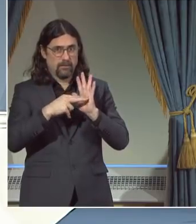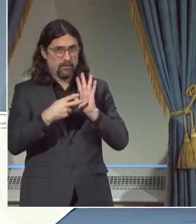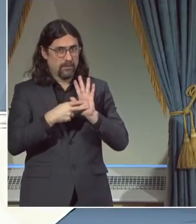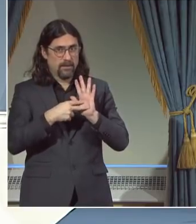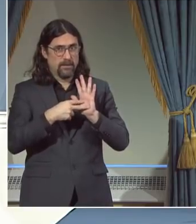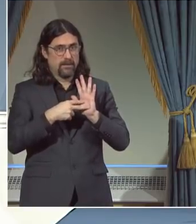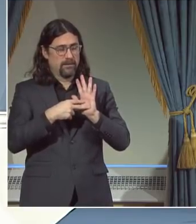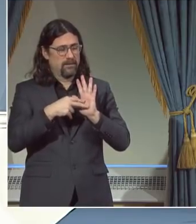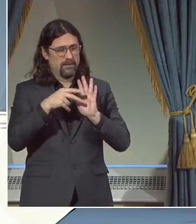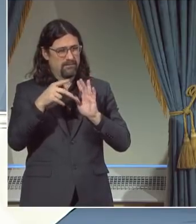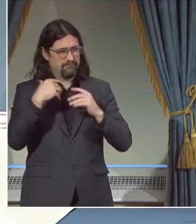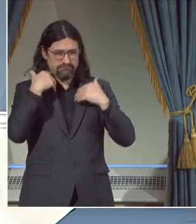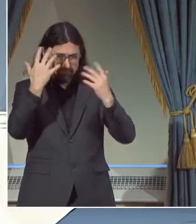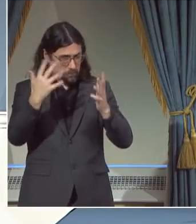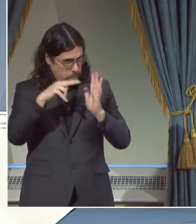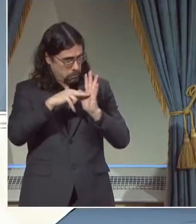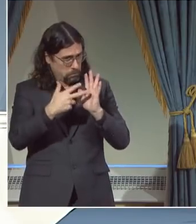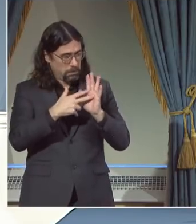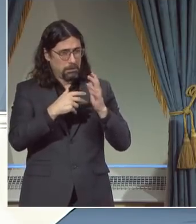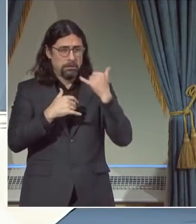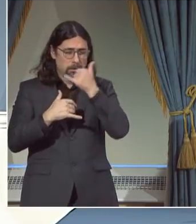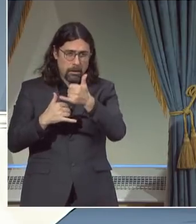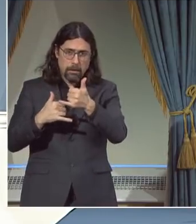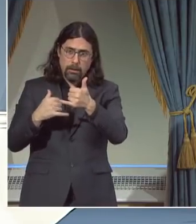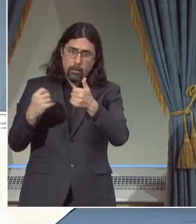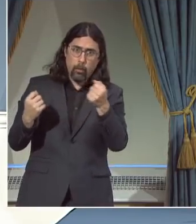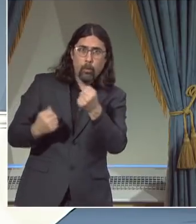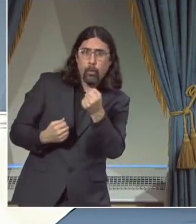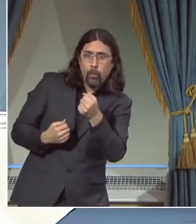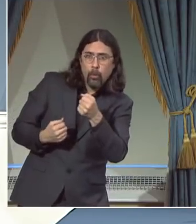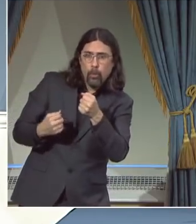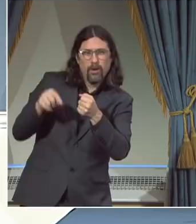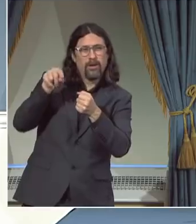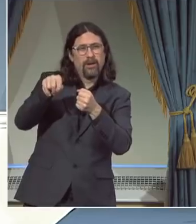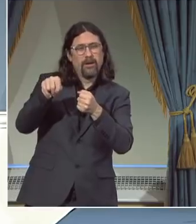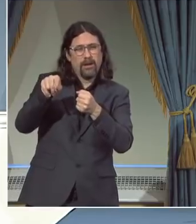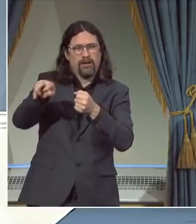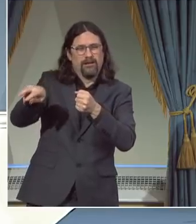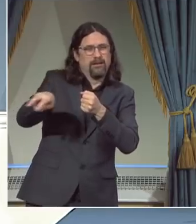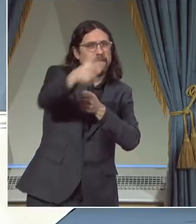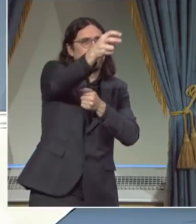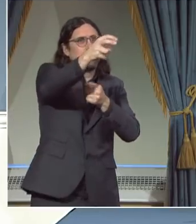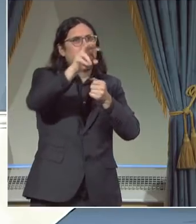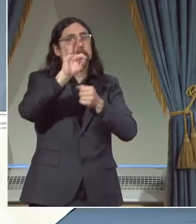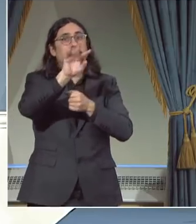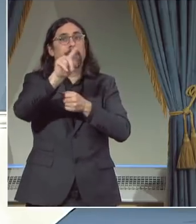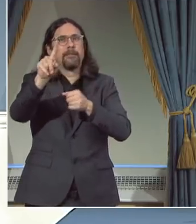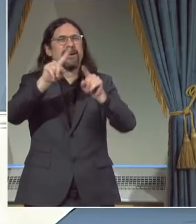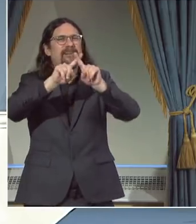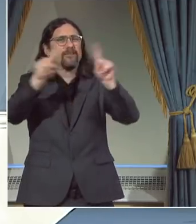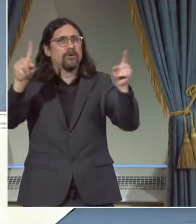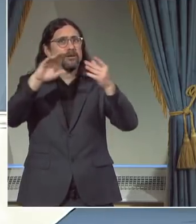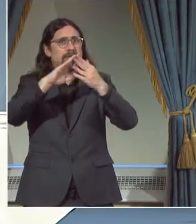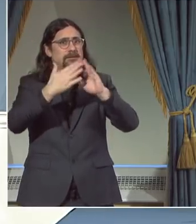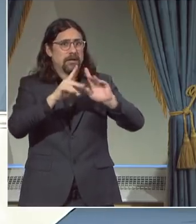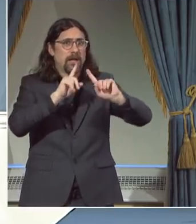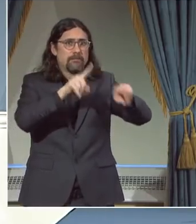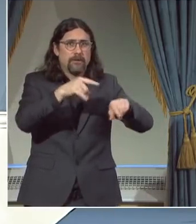REROUTED? ARE YOU THINKING OF CHANGING THE TESYP OF CALLS THAT FIRE COMPANIES